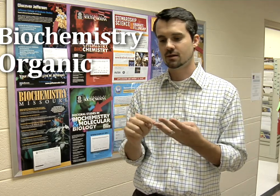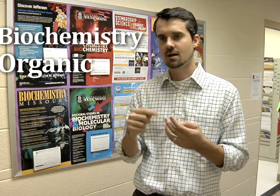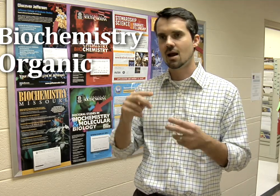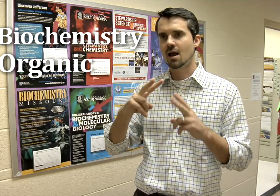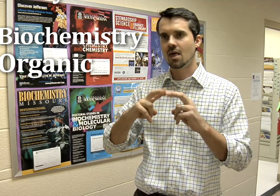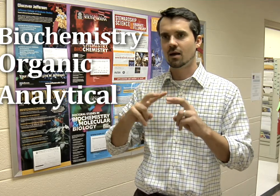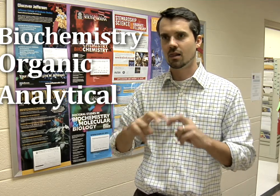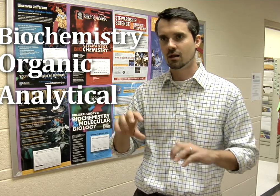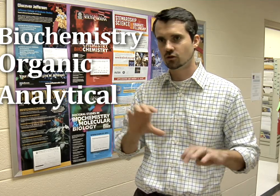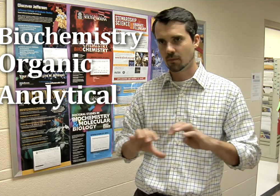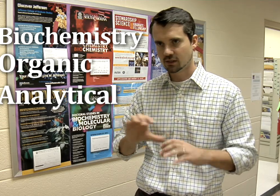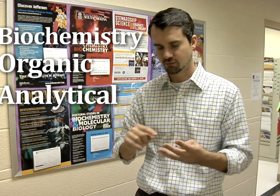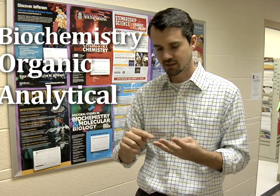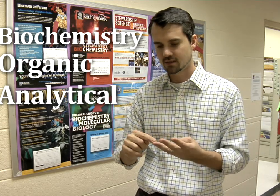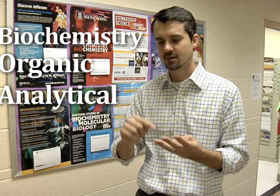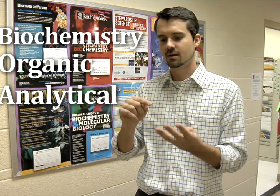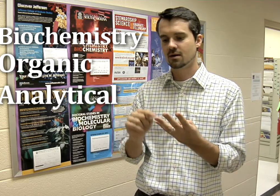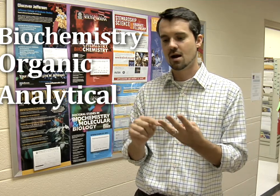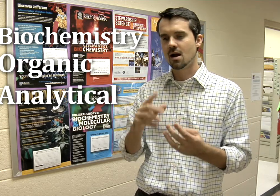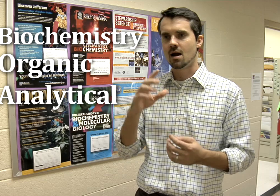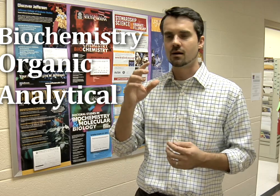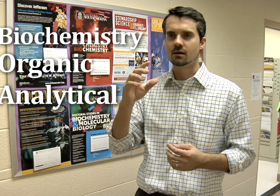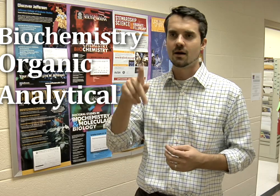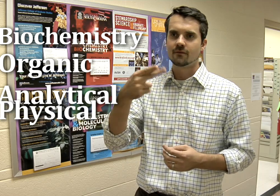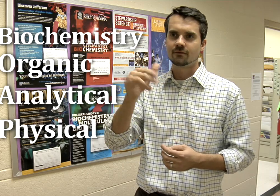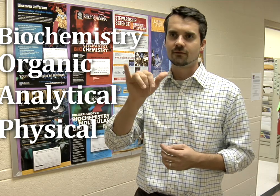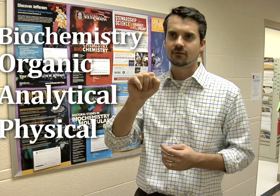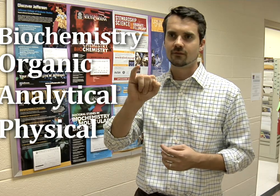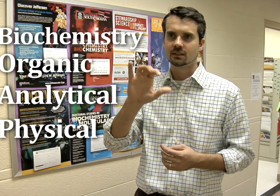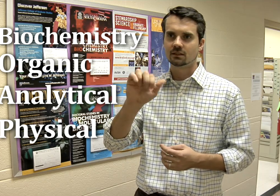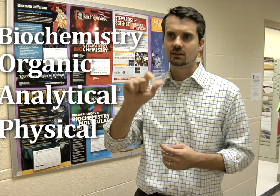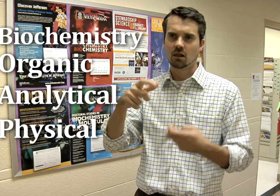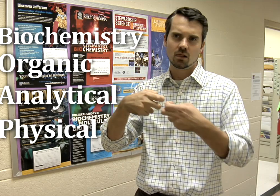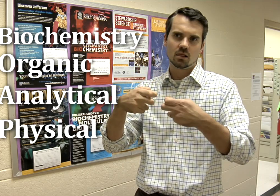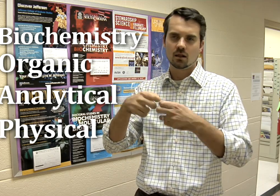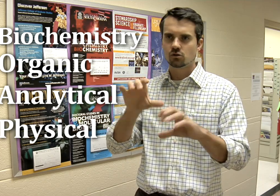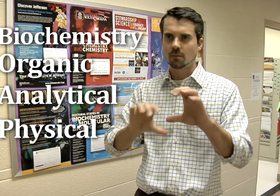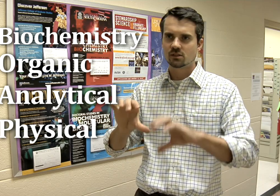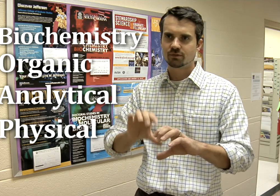analytical chemistry, and physical chemistry.